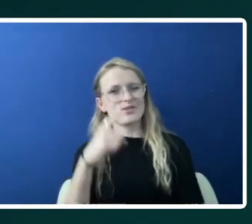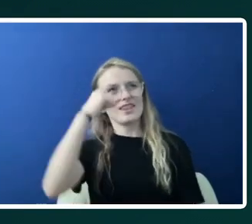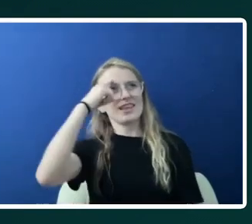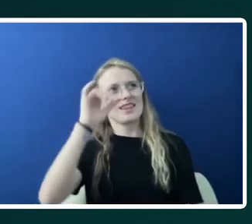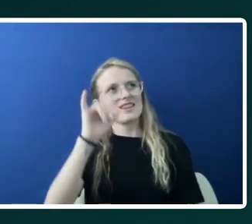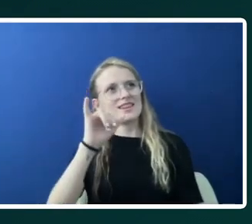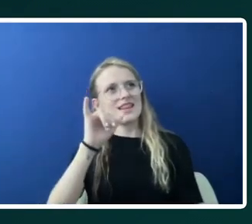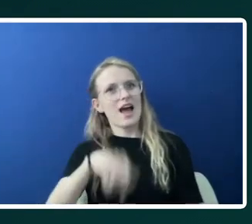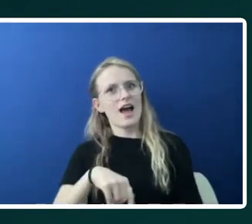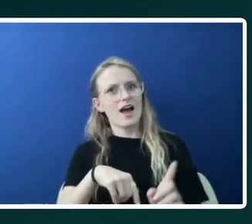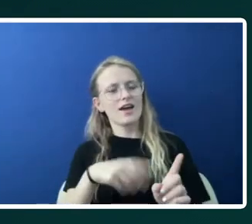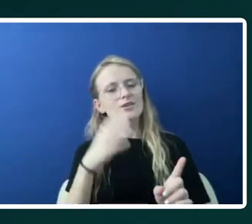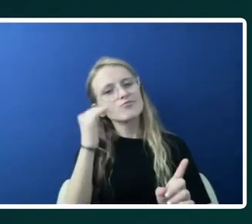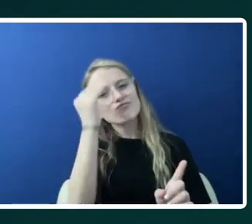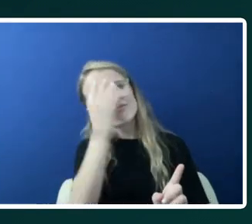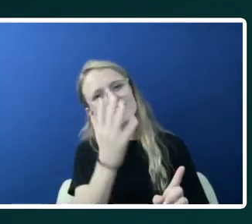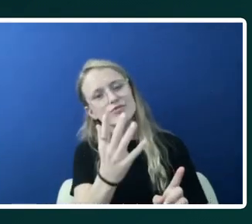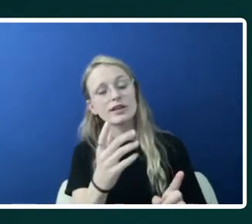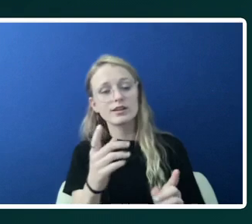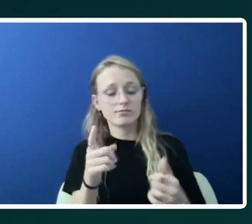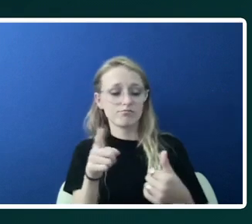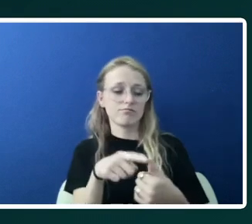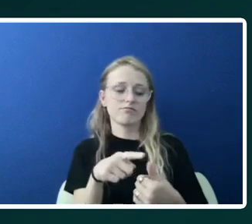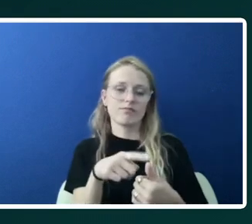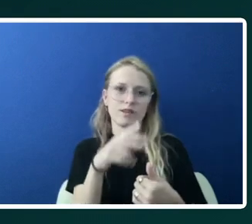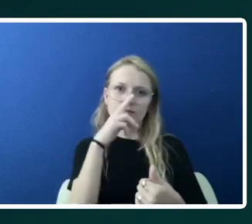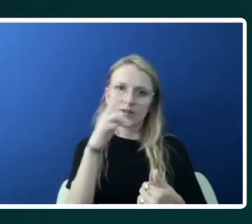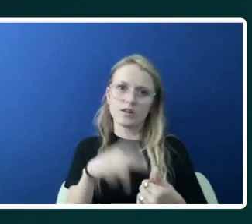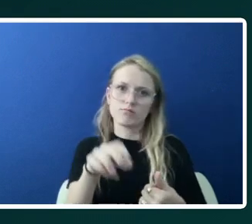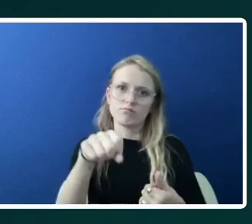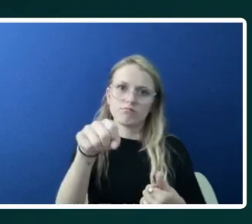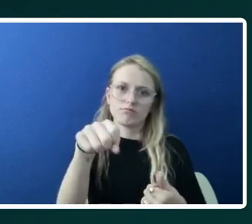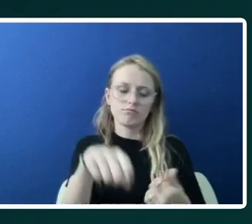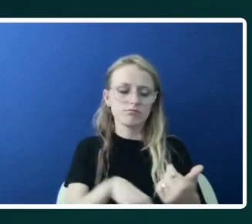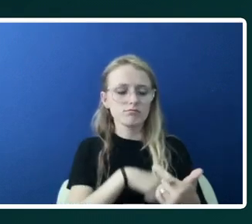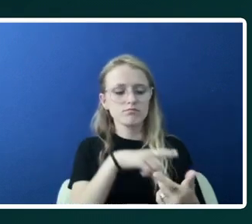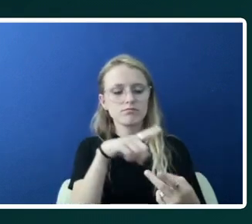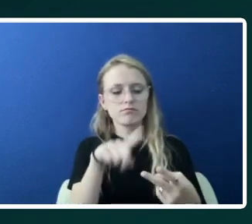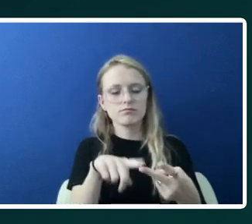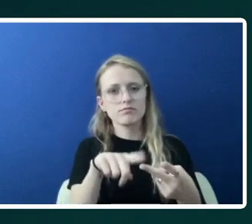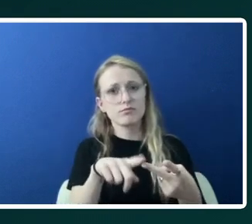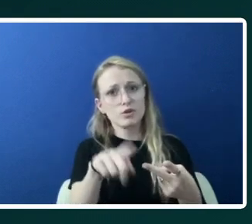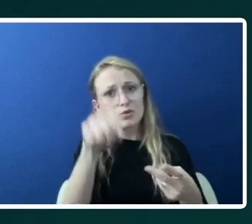I want to let you know that, A. it is a ton of fun, and B. you can participate. Just create